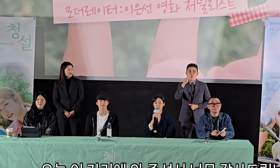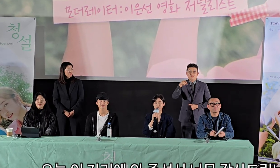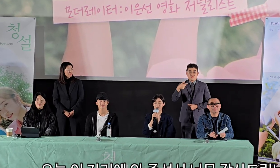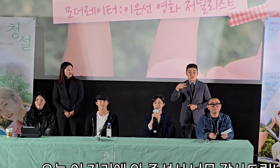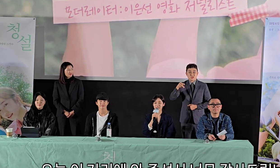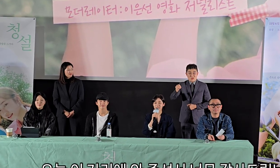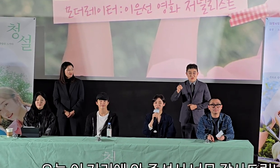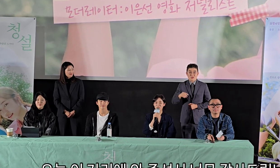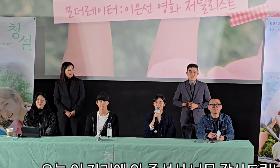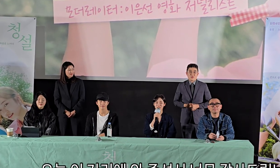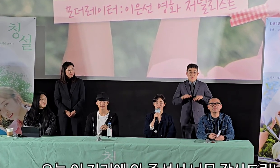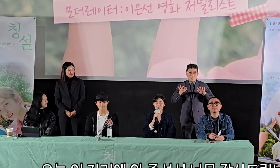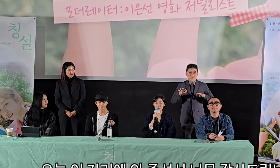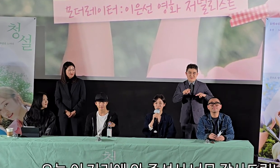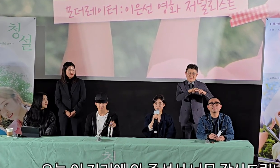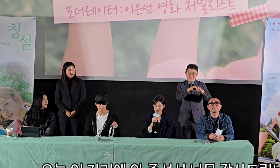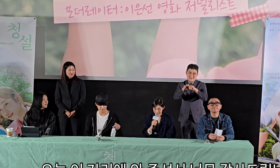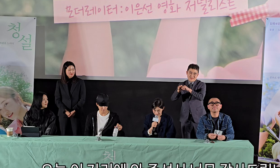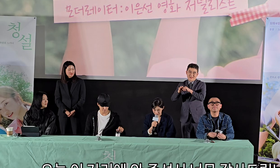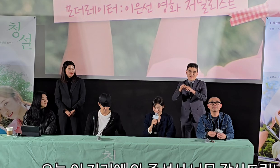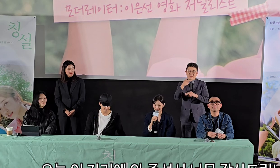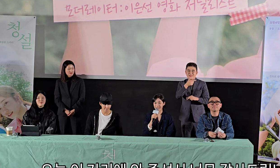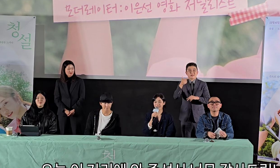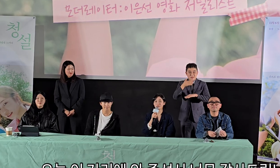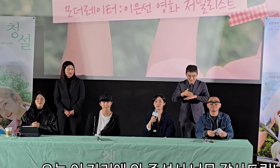Thank you so much for coming here today.